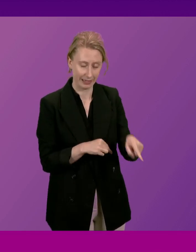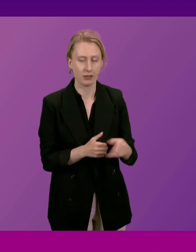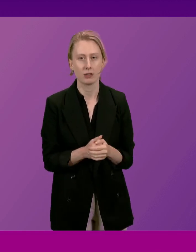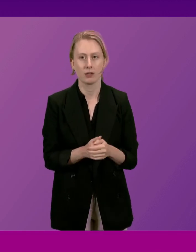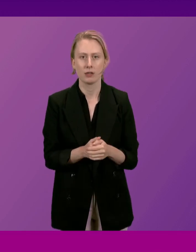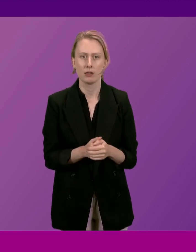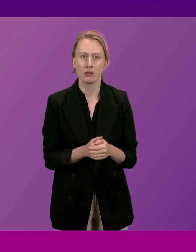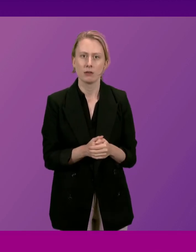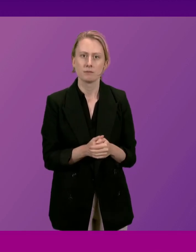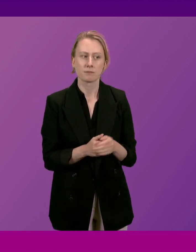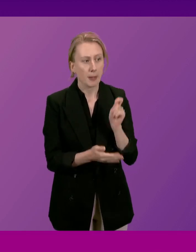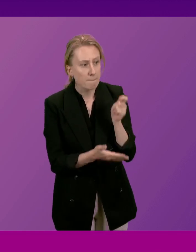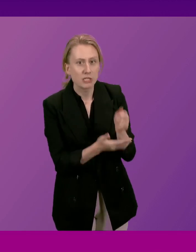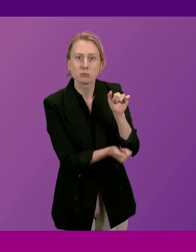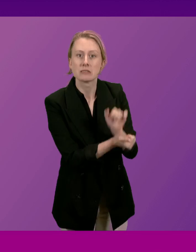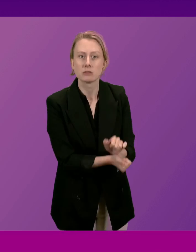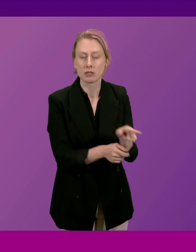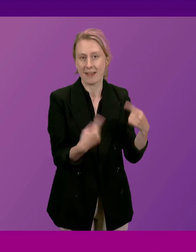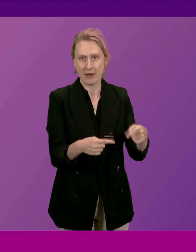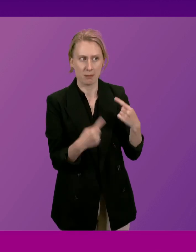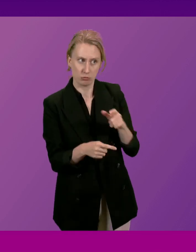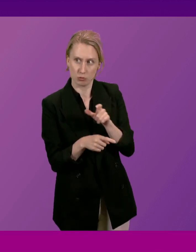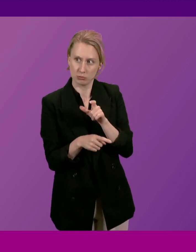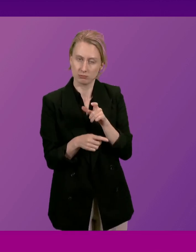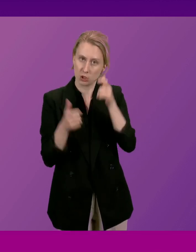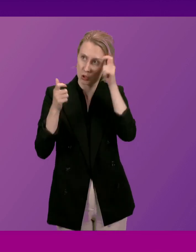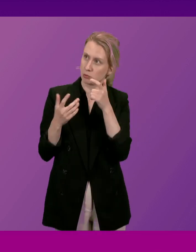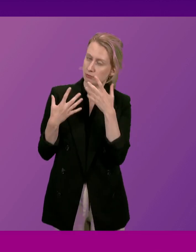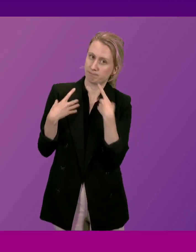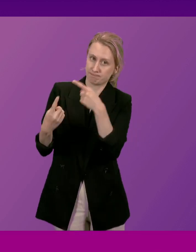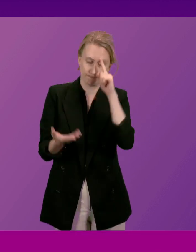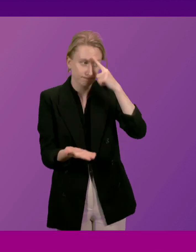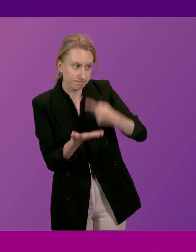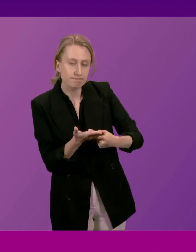available that the courts can decide to apply, and they can involve imprisonment,